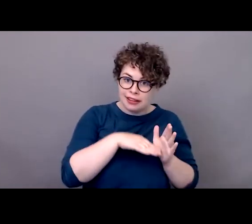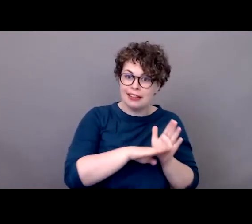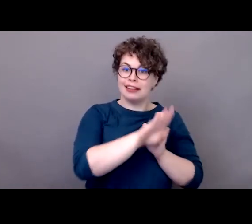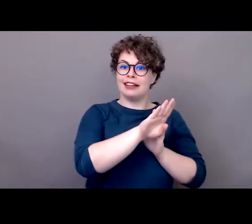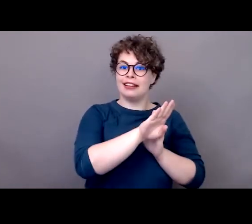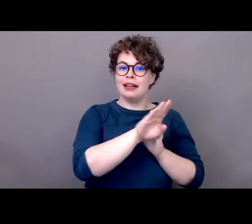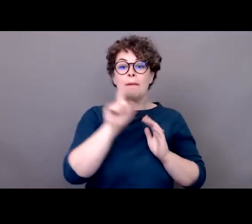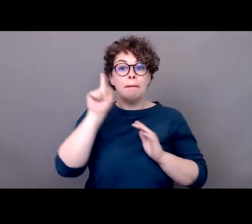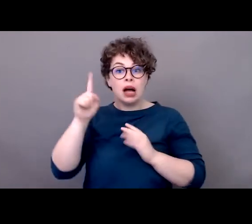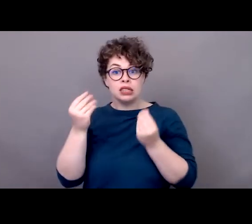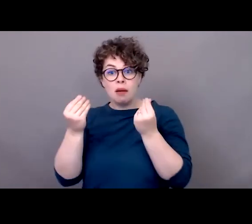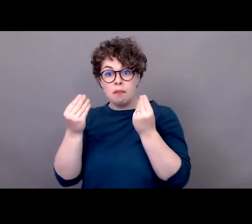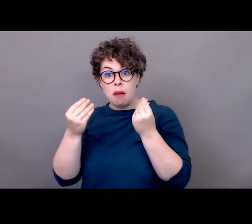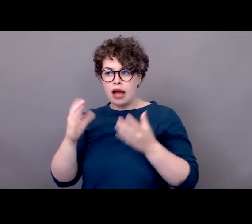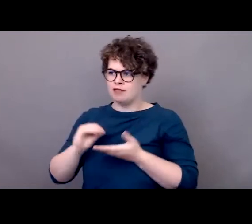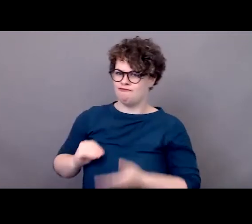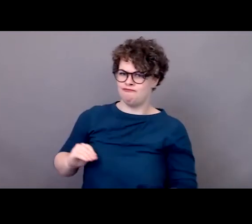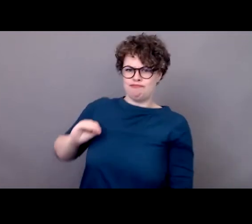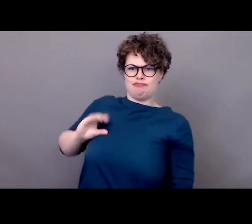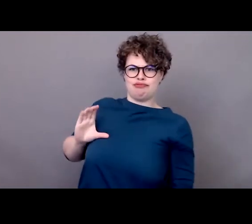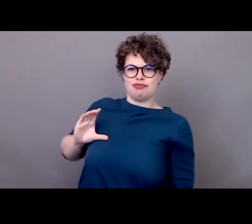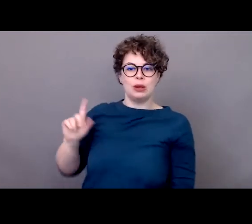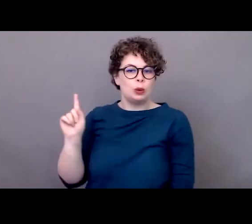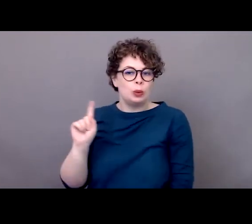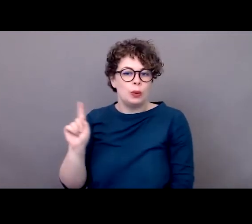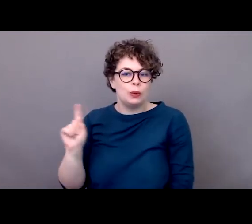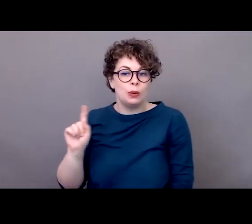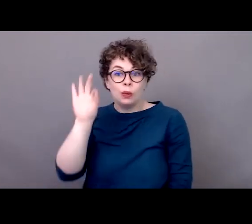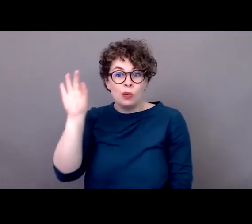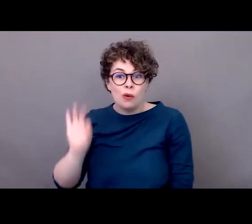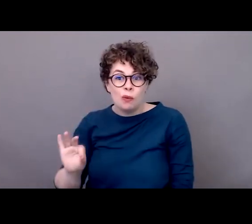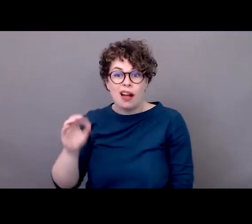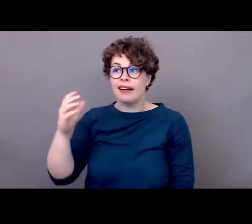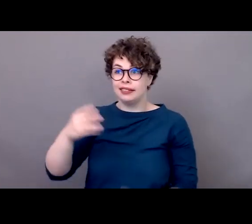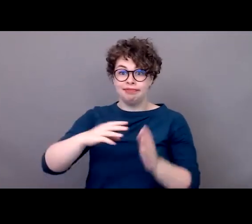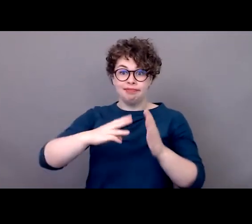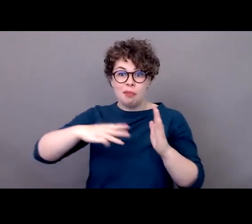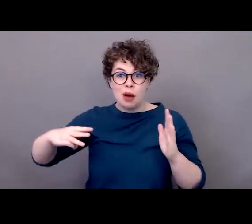And that's because the amount given was too small. And so, that was also really valuable